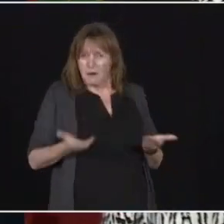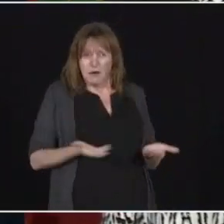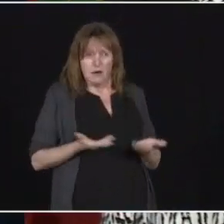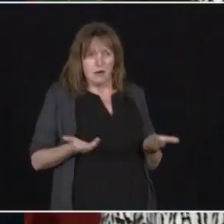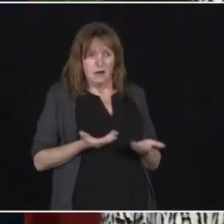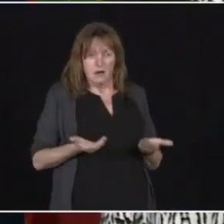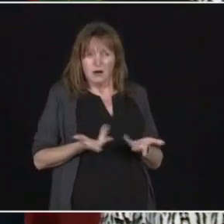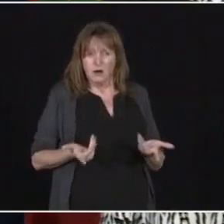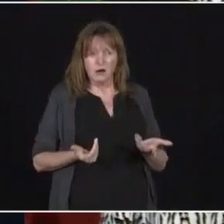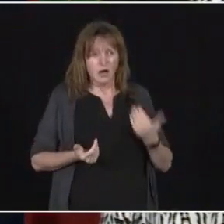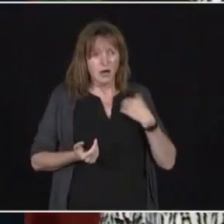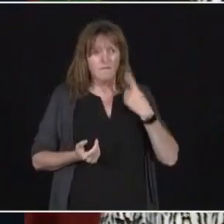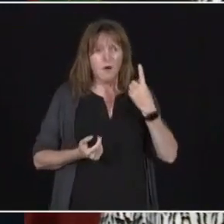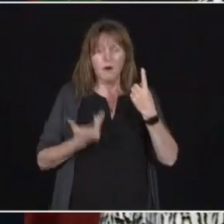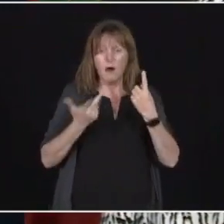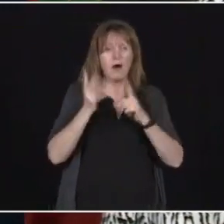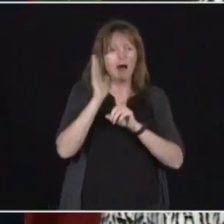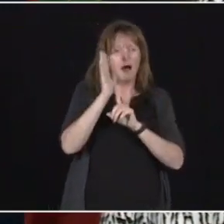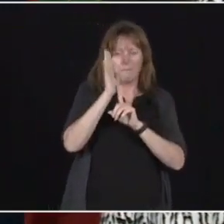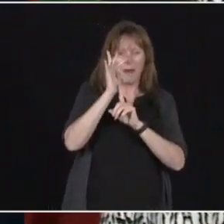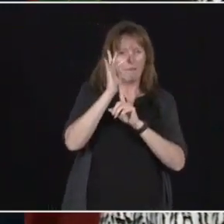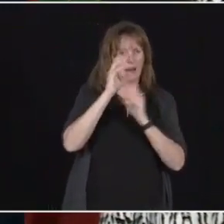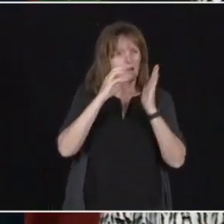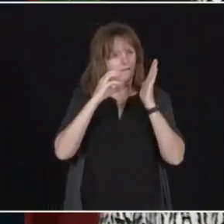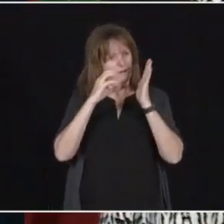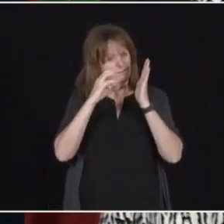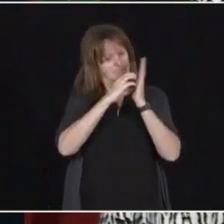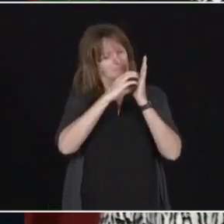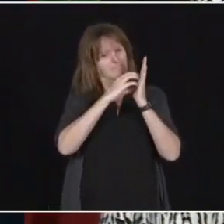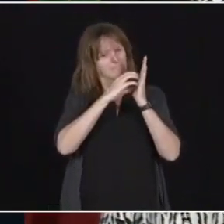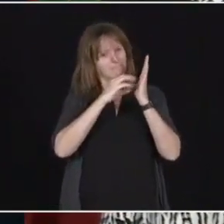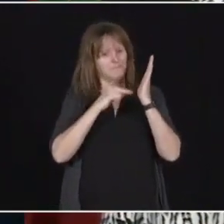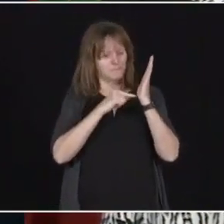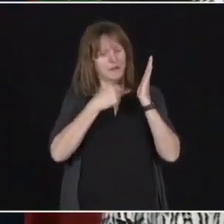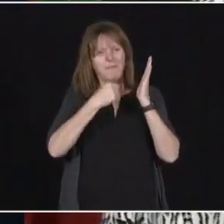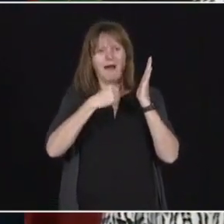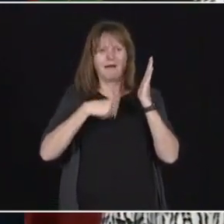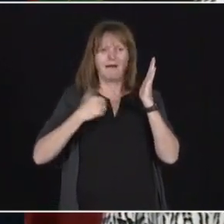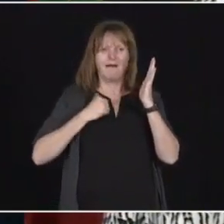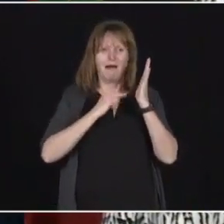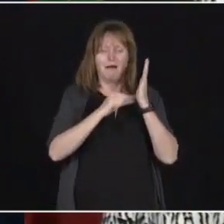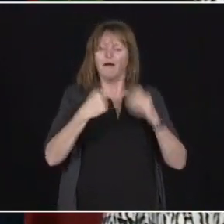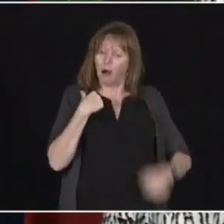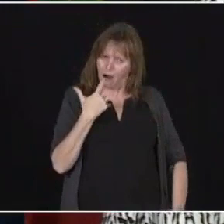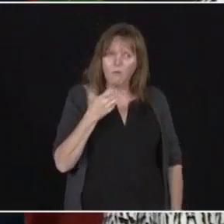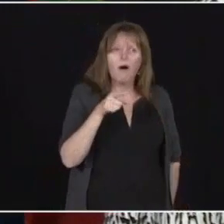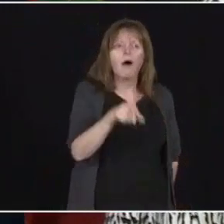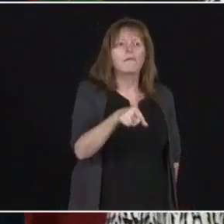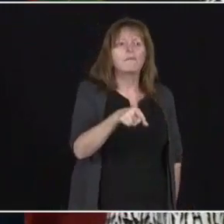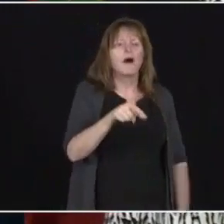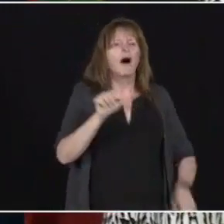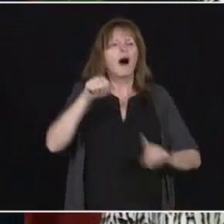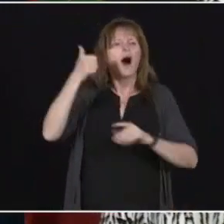guarantee you, your sales will go up. Hand sanitizer. We have great hand sanitizer companies. And one right on the front has the Maple